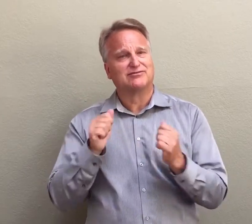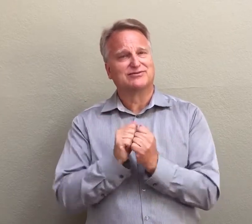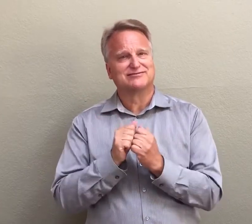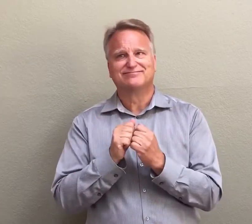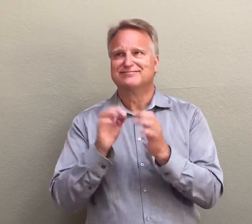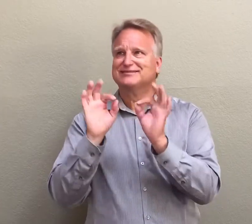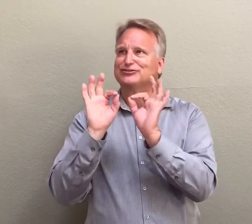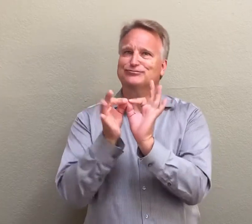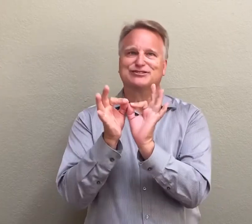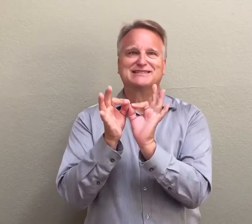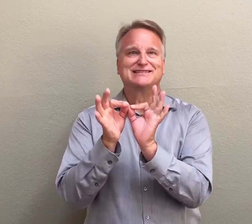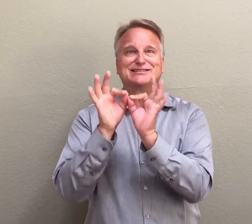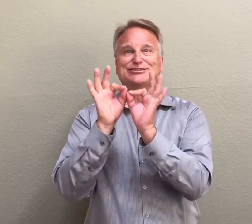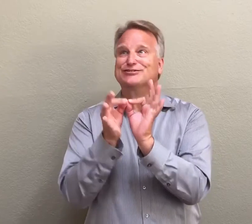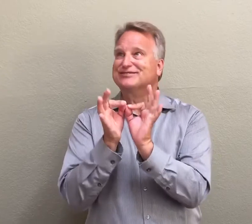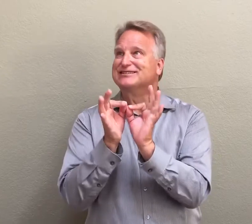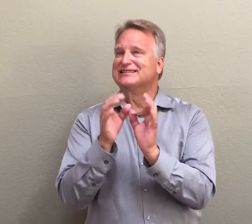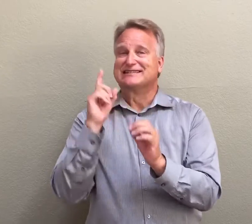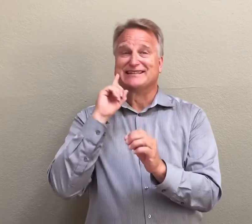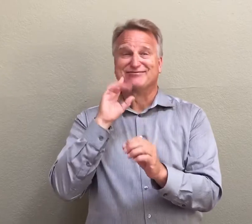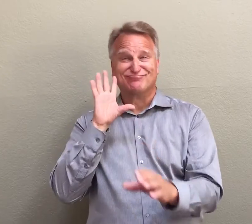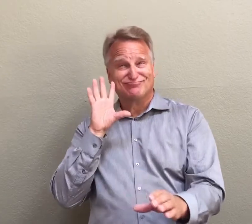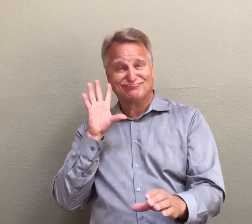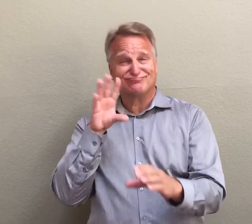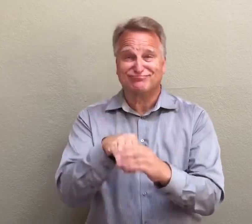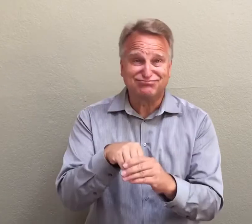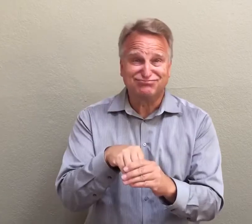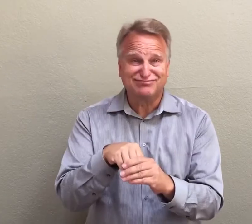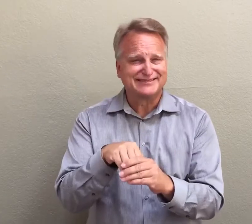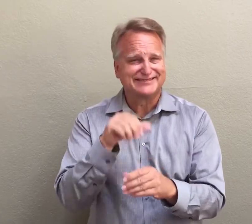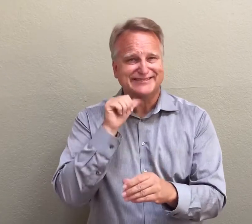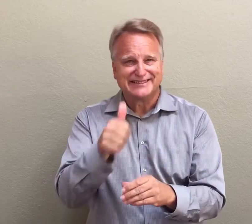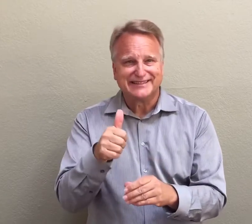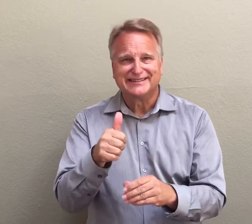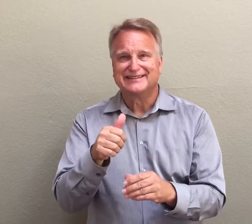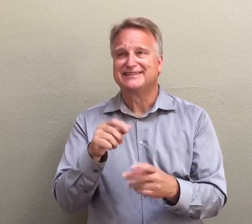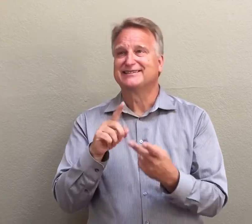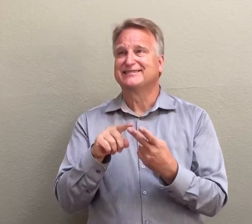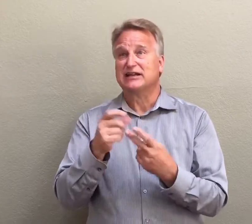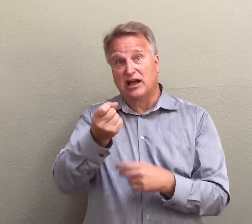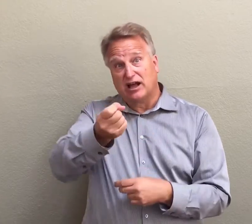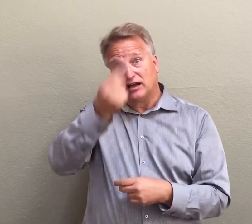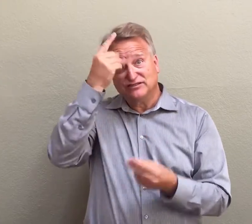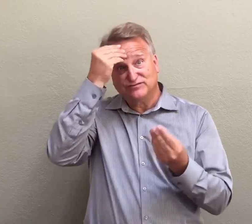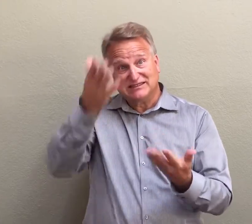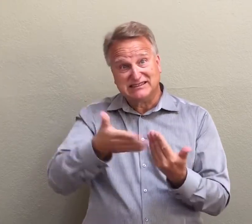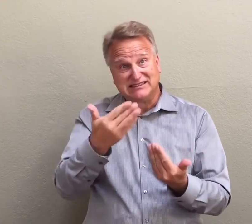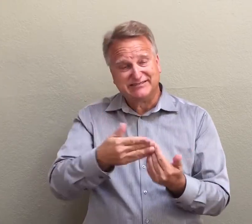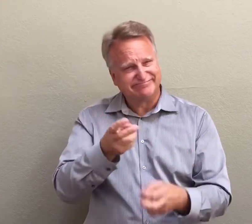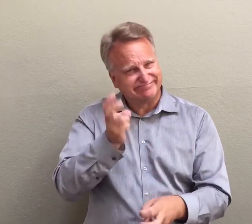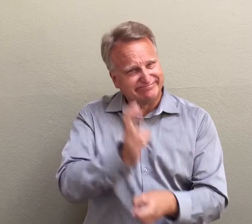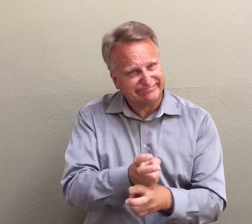find it difficult to be engaged and understand the information being relayed.